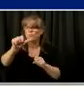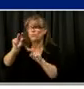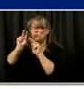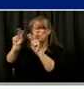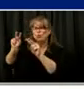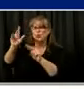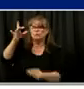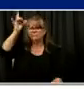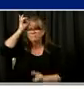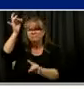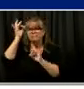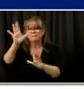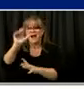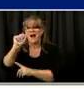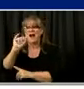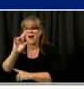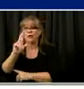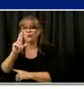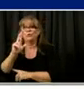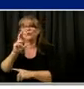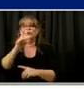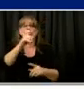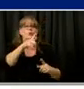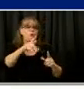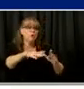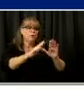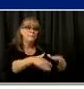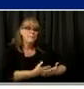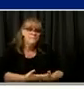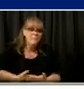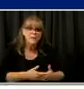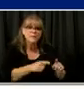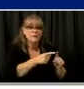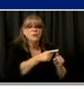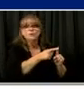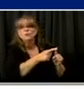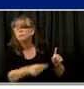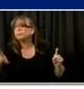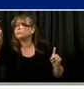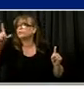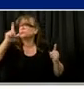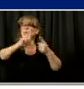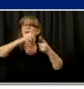have babies babies the very old and also those with asthma or cardiac or respiratory illness